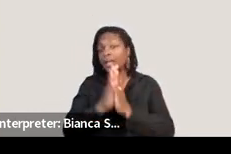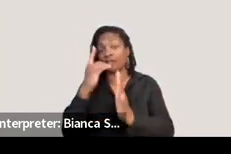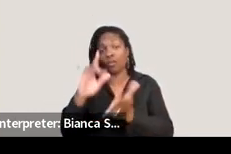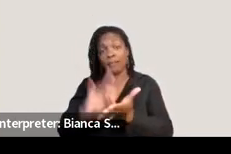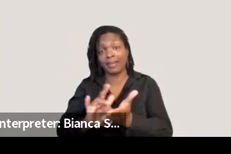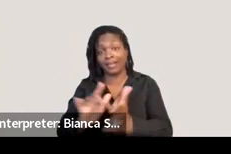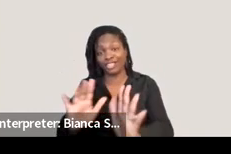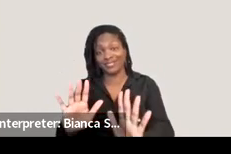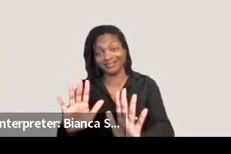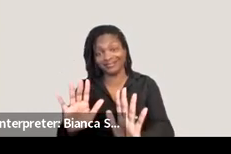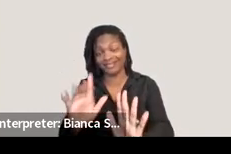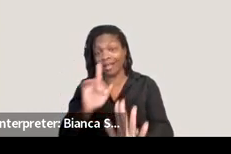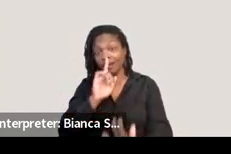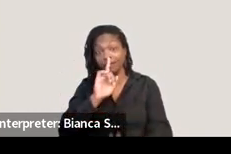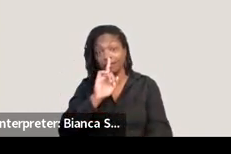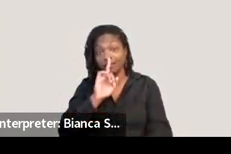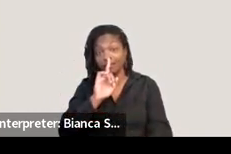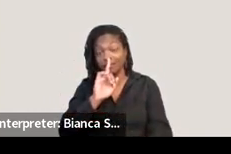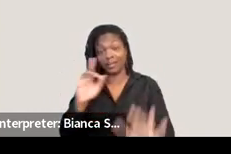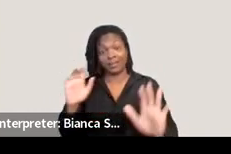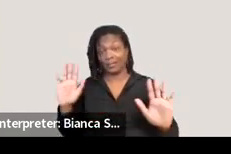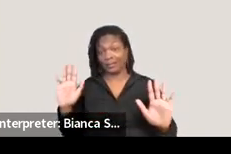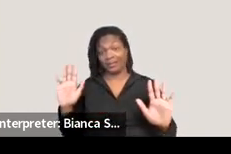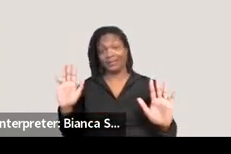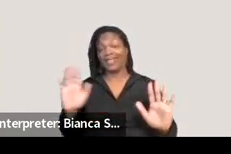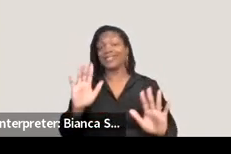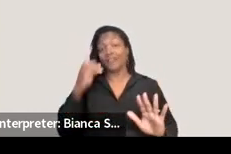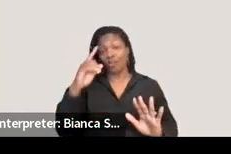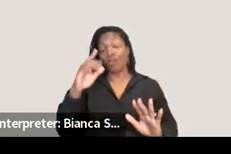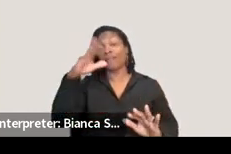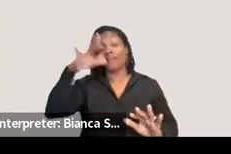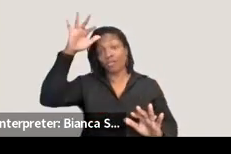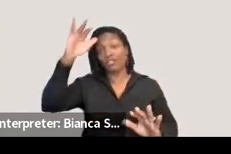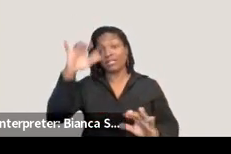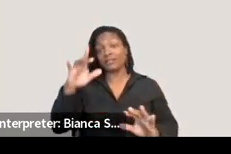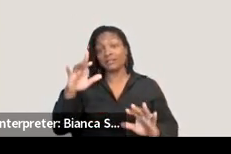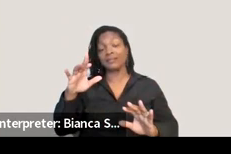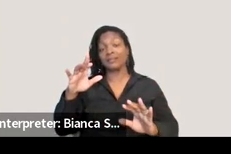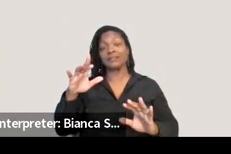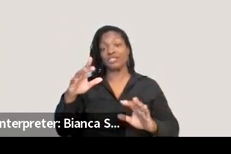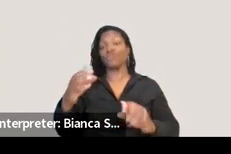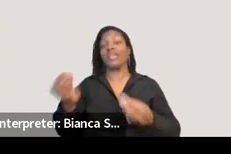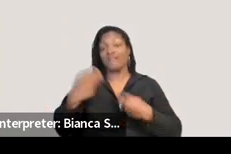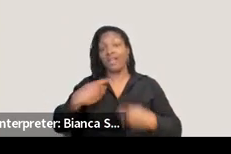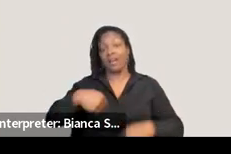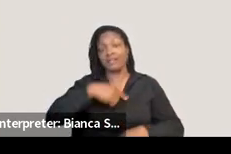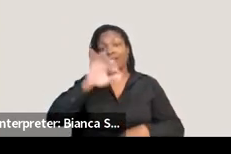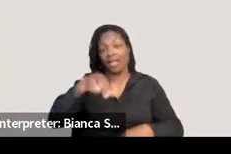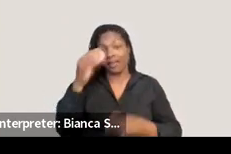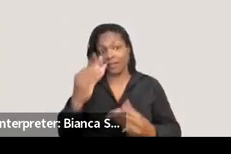It's important that we don't label our students. And that we don't stereotype our students.